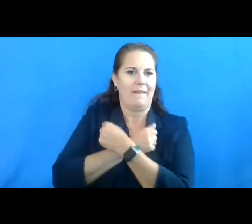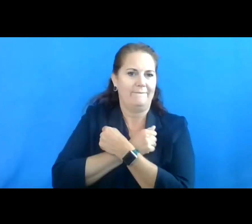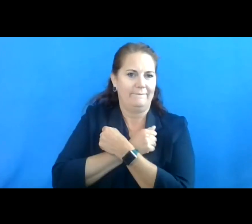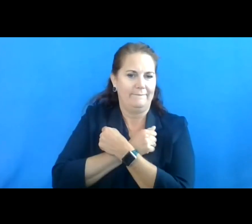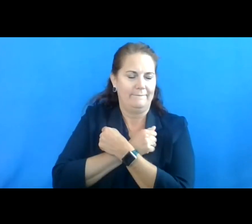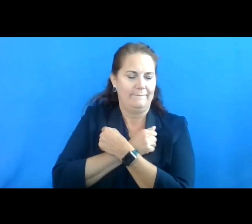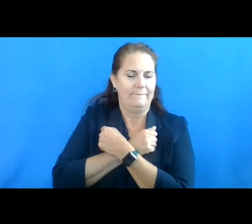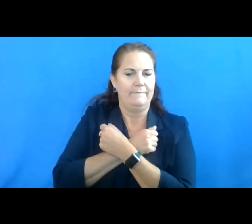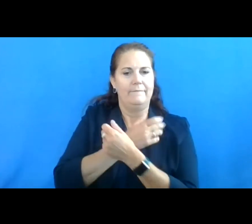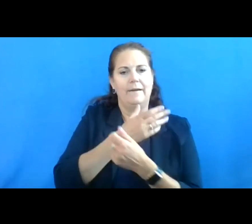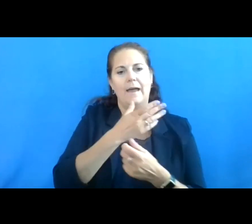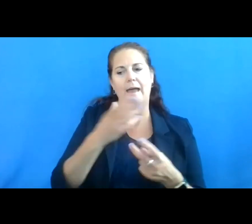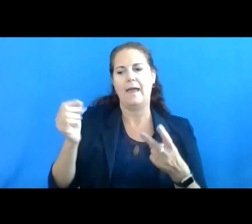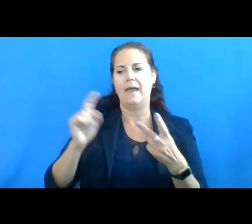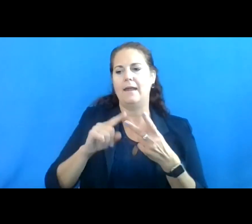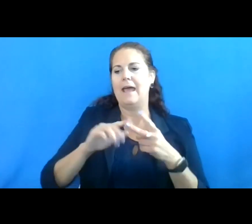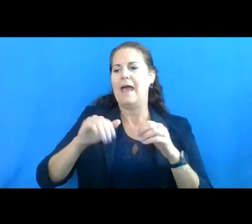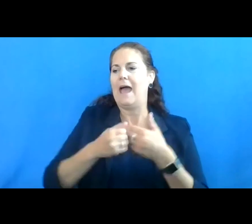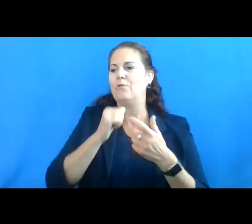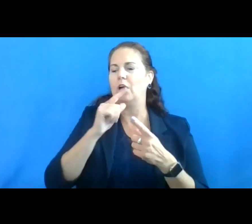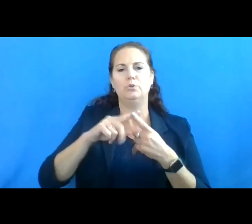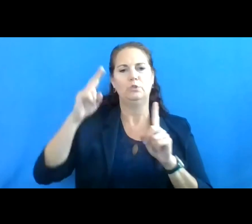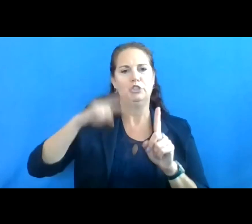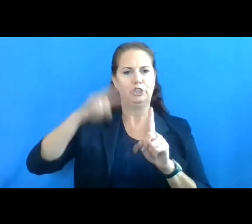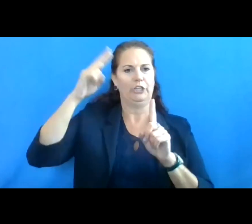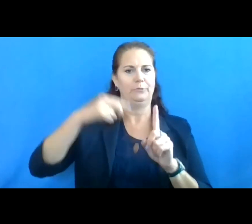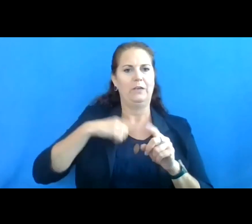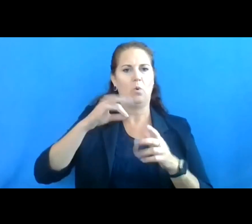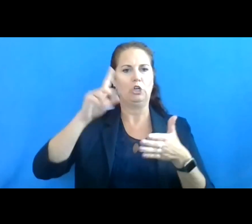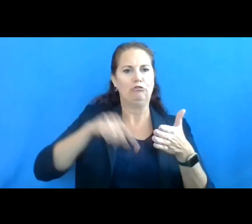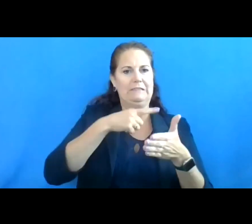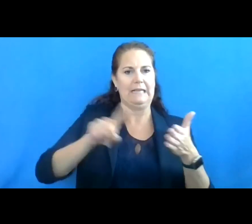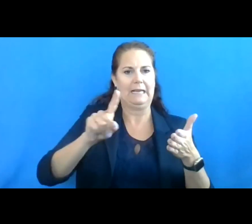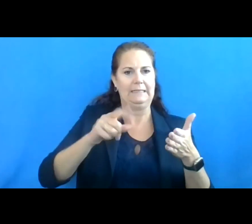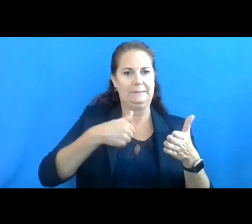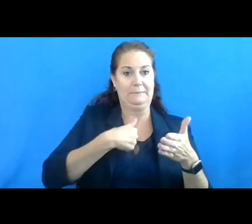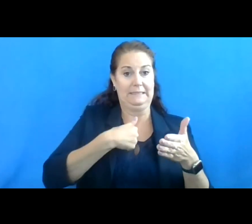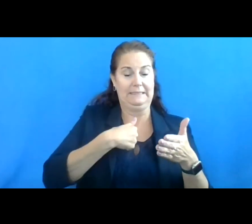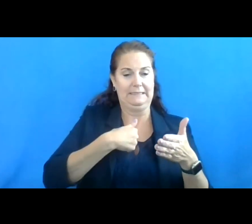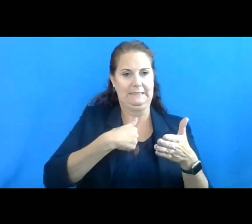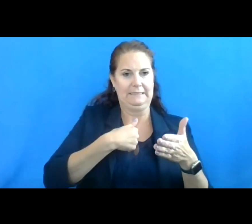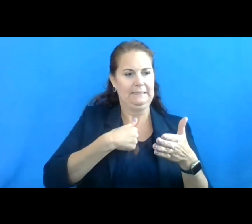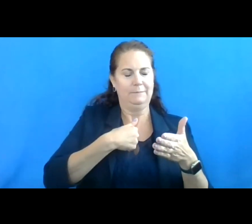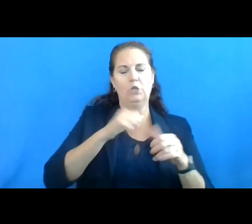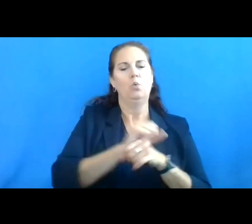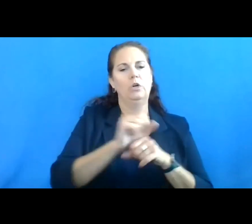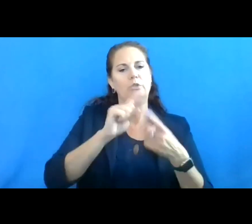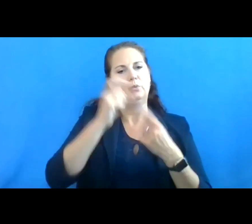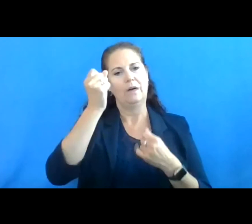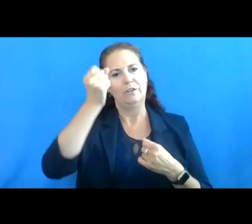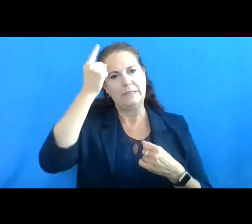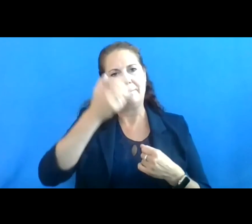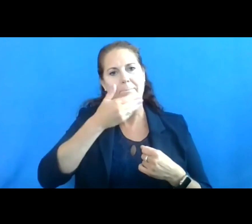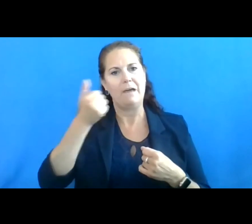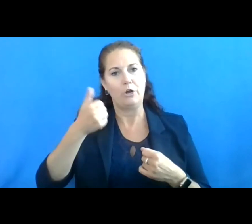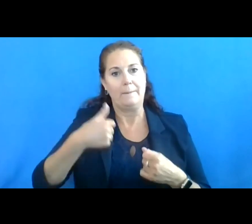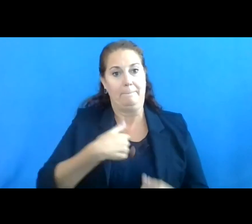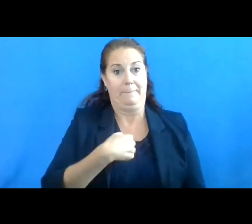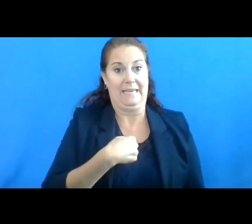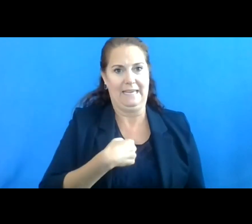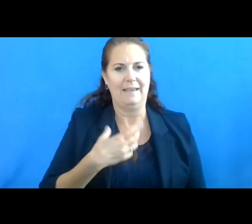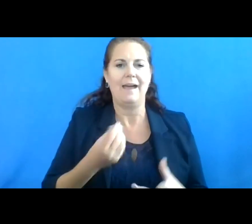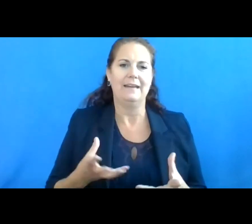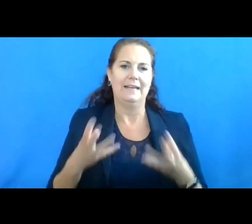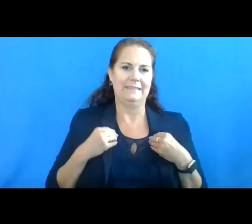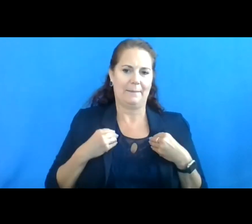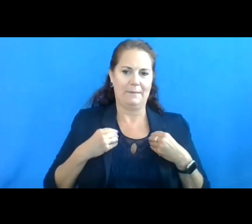and how to not judge me or criticize me but learn to understand me and accept me, because